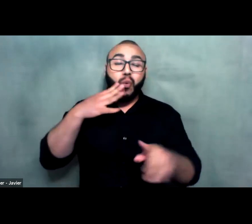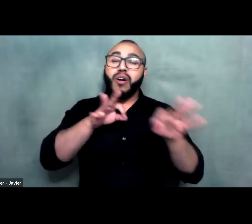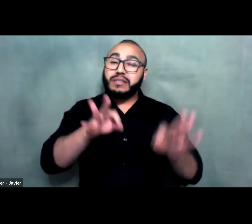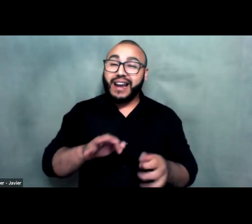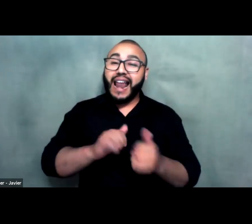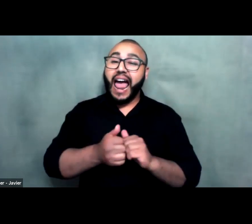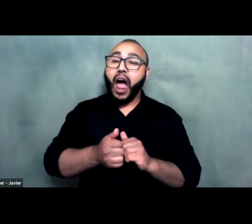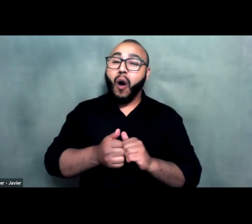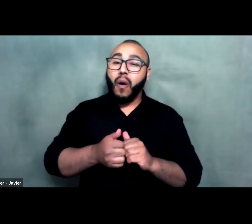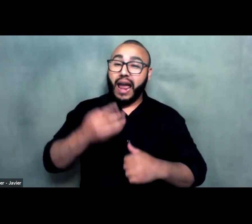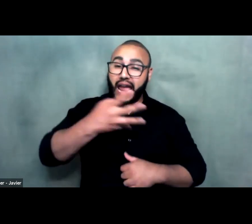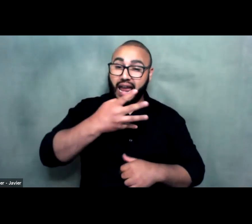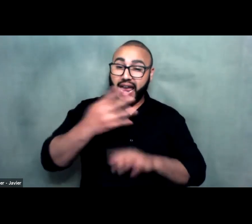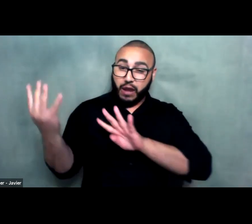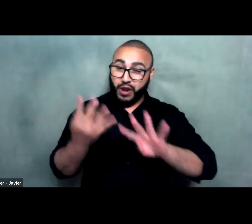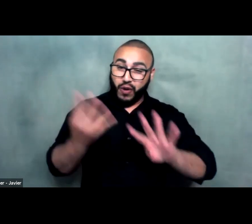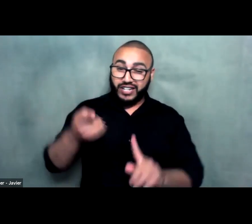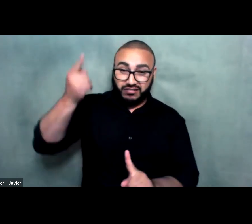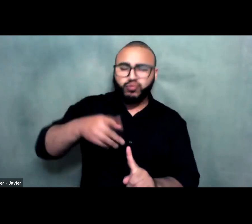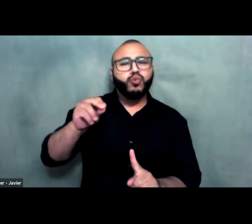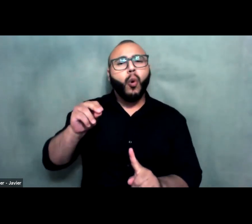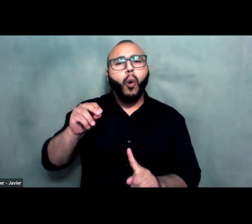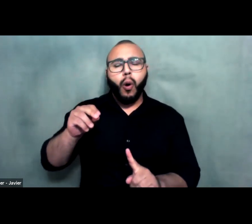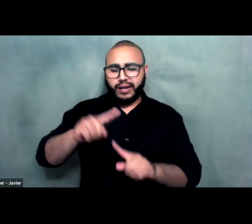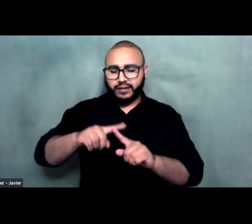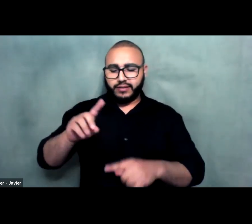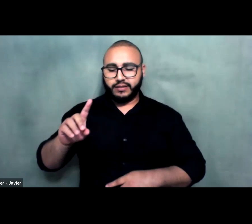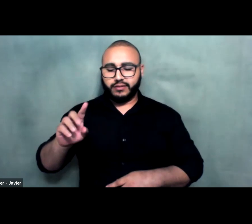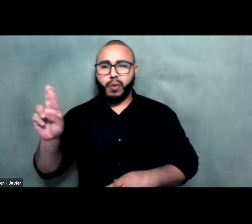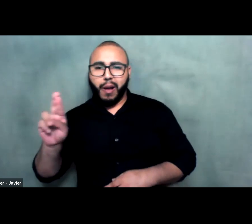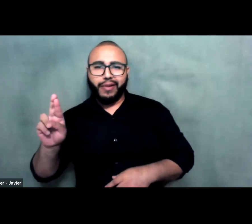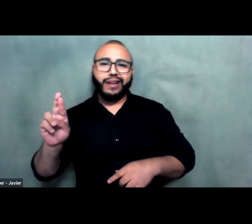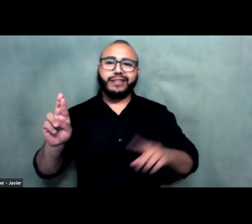instead bound up in partisan rivalries, and racial and ethnic prejudices, and an American